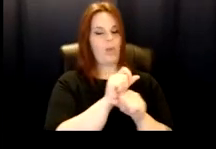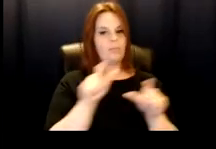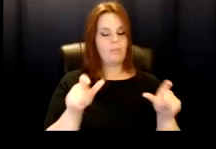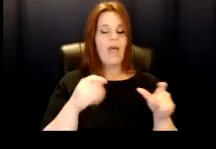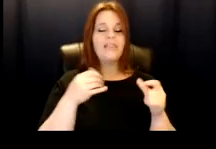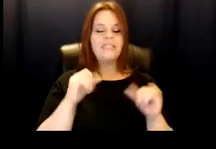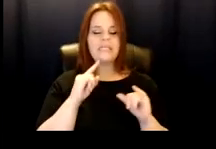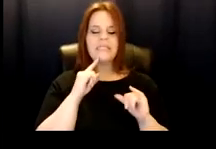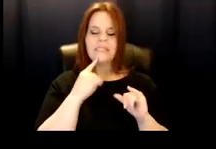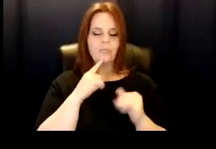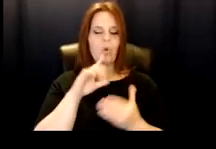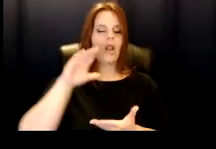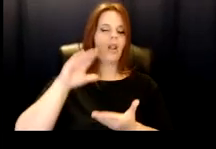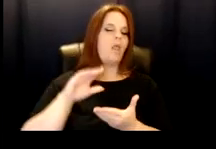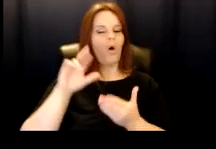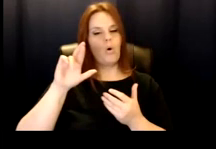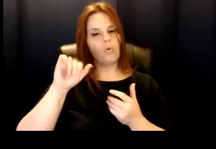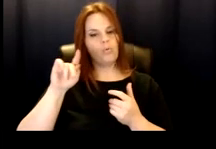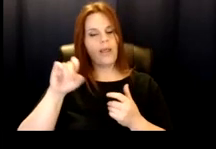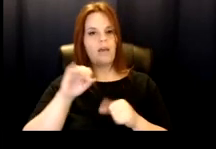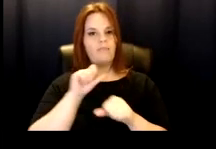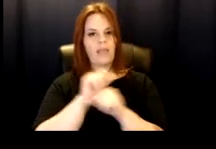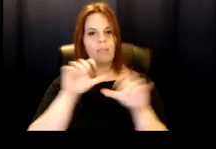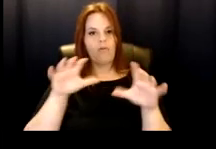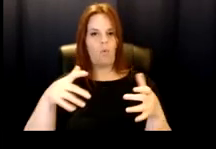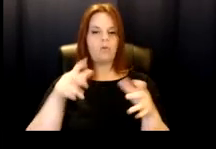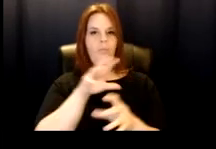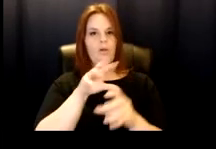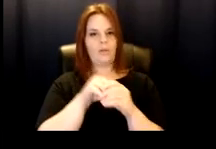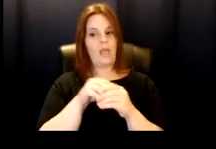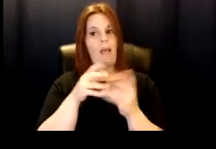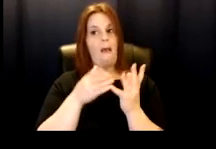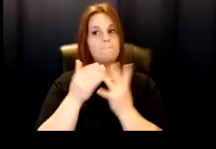low rate of labor force participation among people with disabilities that my colleagues